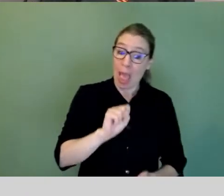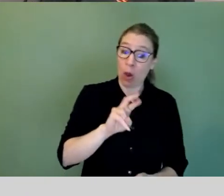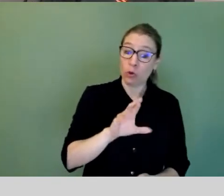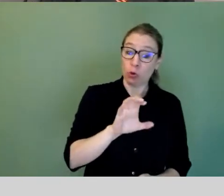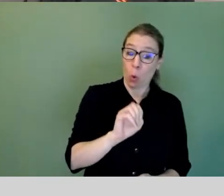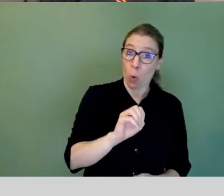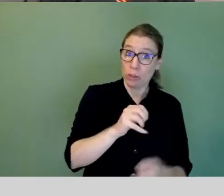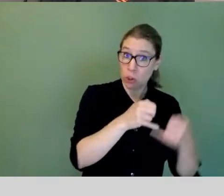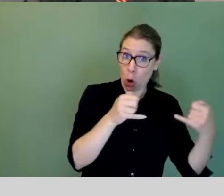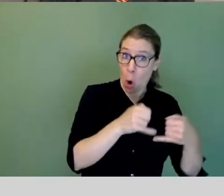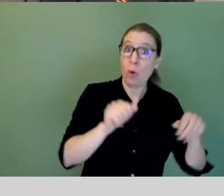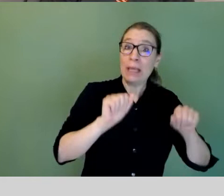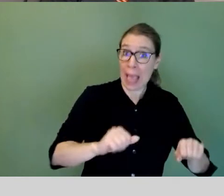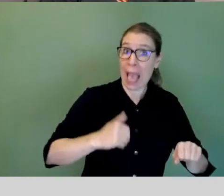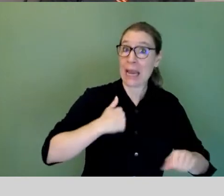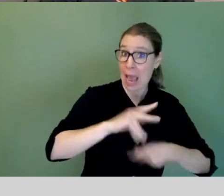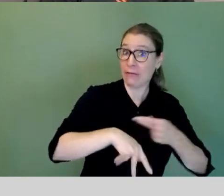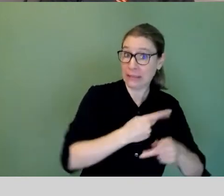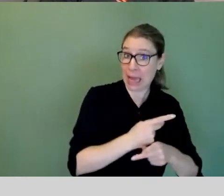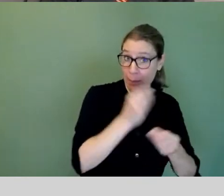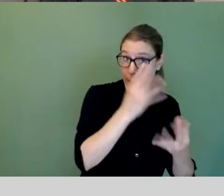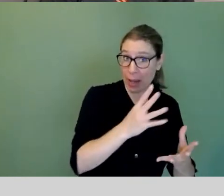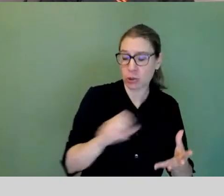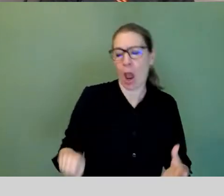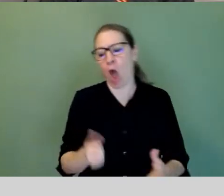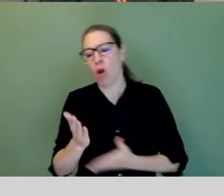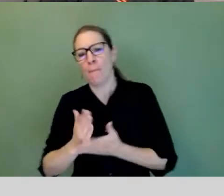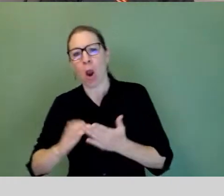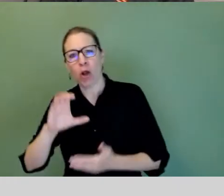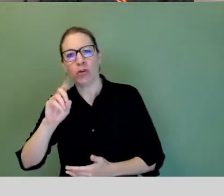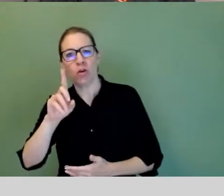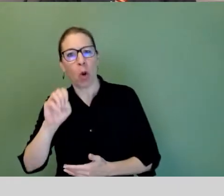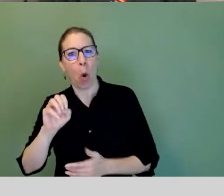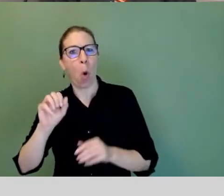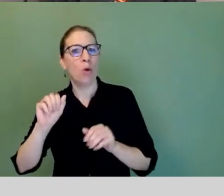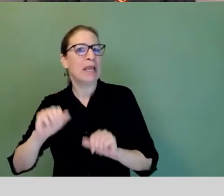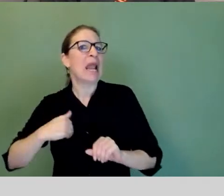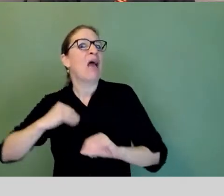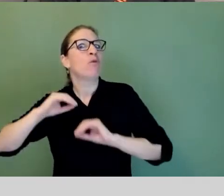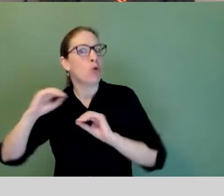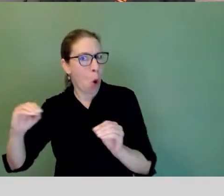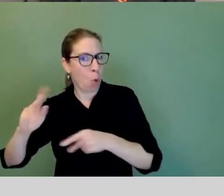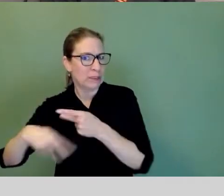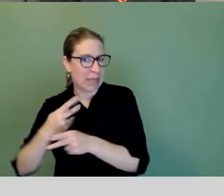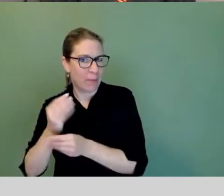can have type information and some part of the code can have non type information. And these type information are checked